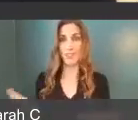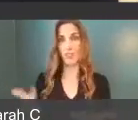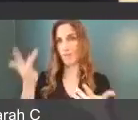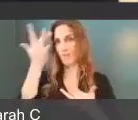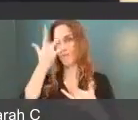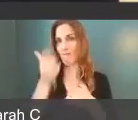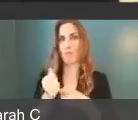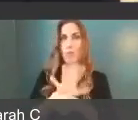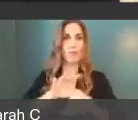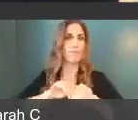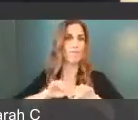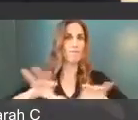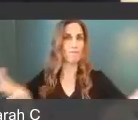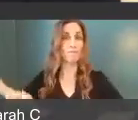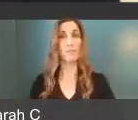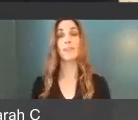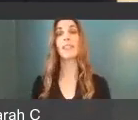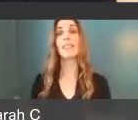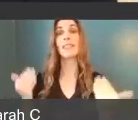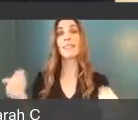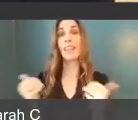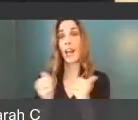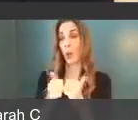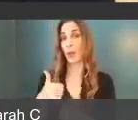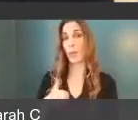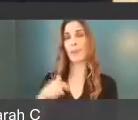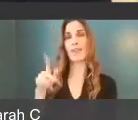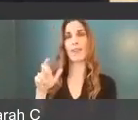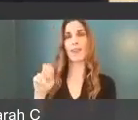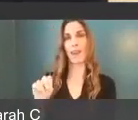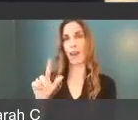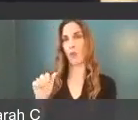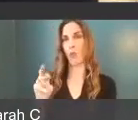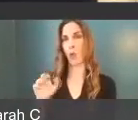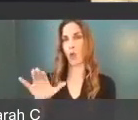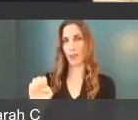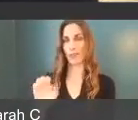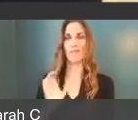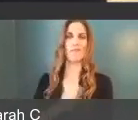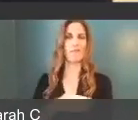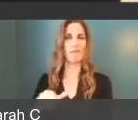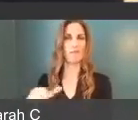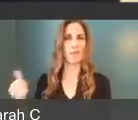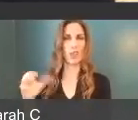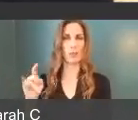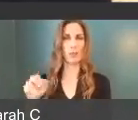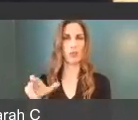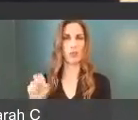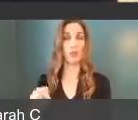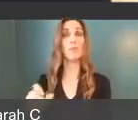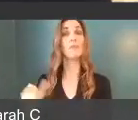and today I'm joined by Commissioner Ken Lawrence. So today I am pleased to announce that Montgomery